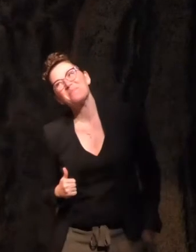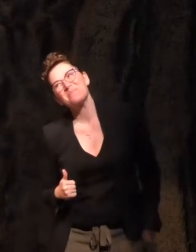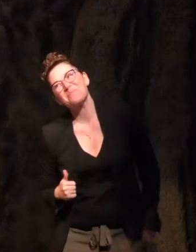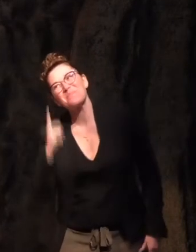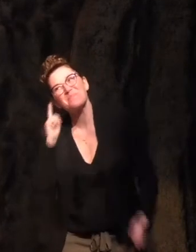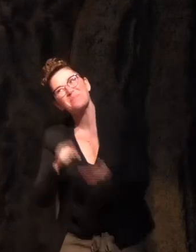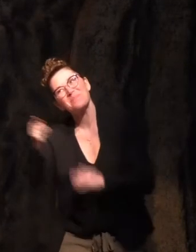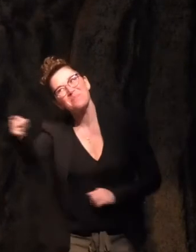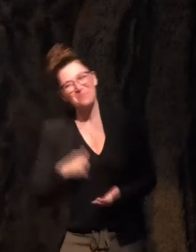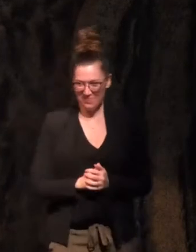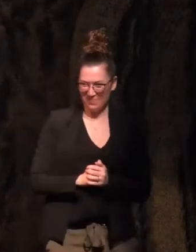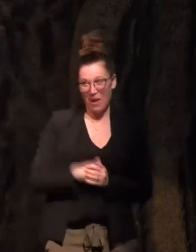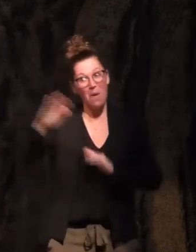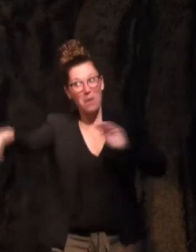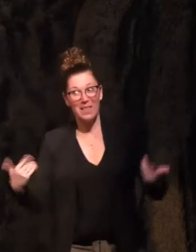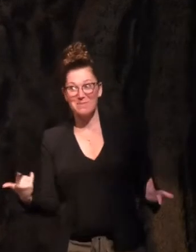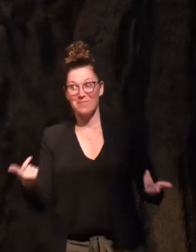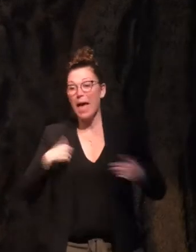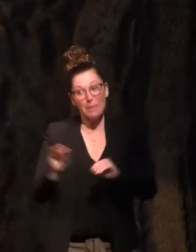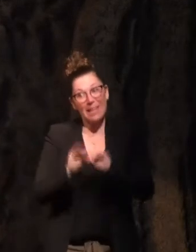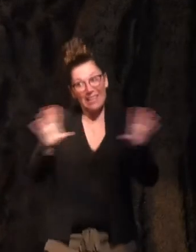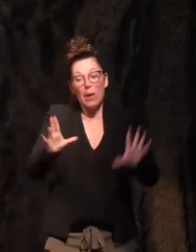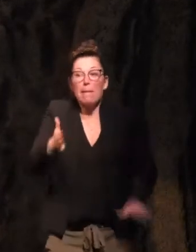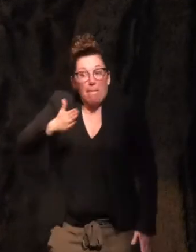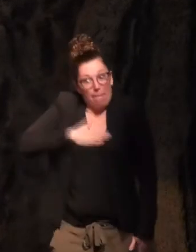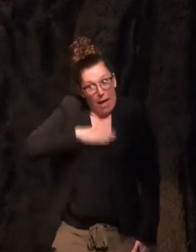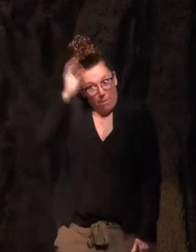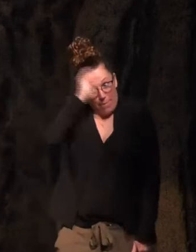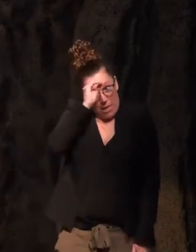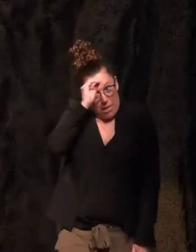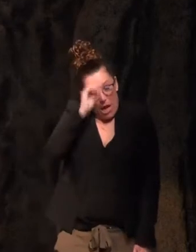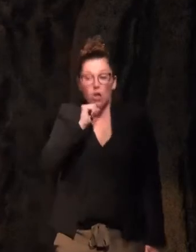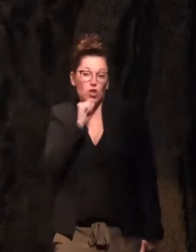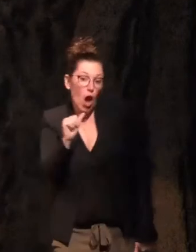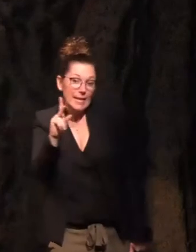Welcome and to be clear, this is me talking, okay? Not Kevin and Lori, not them at all.